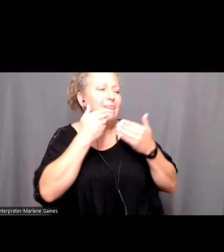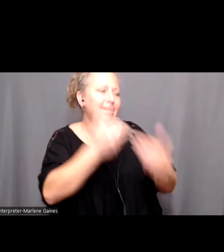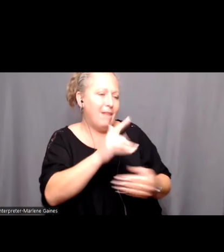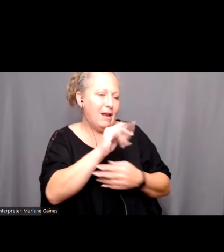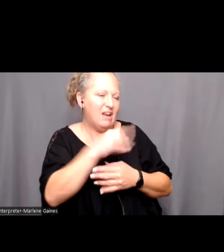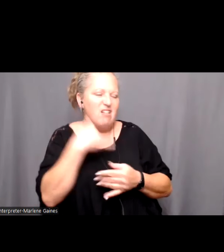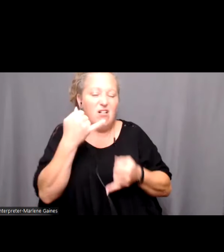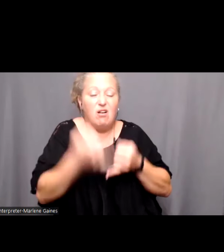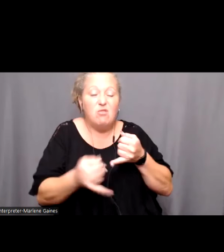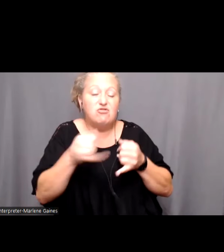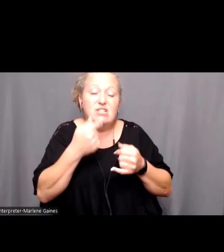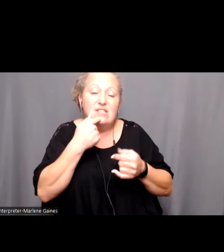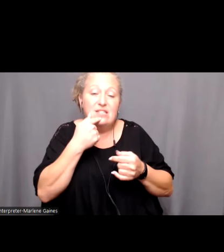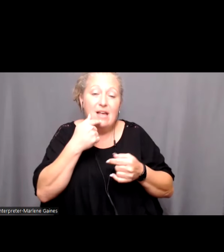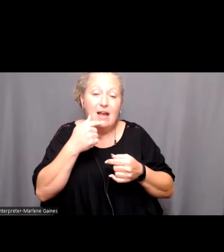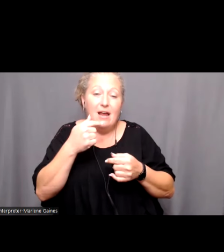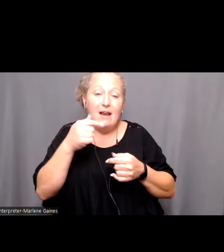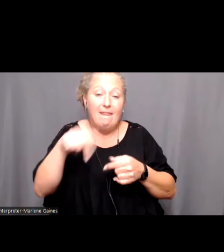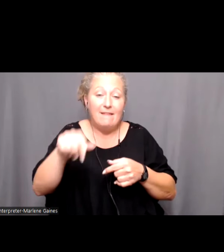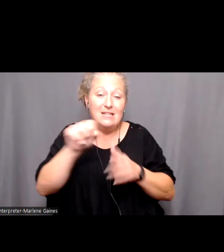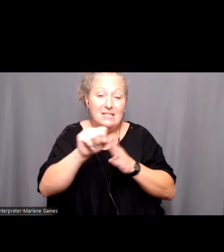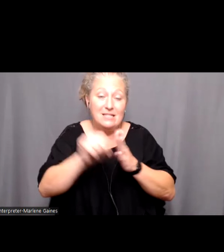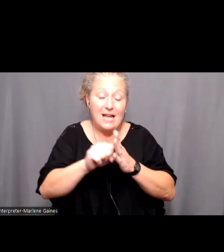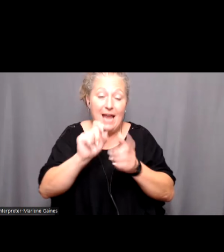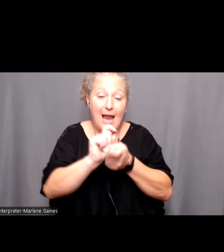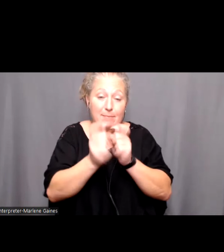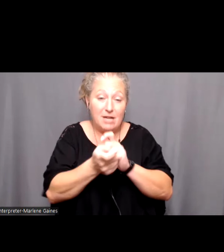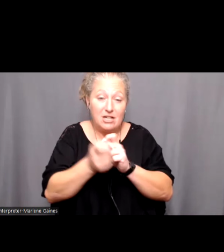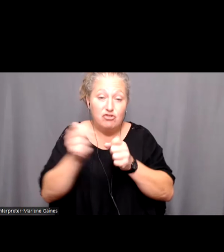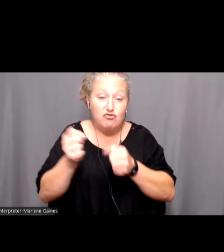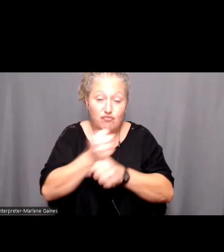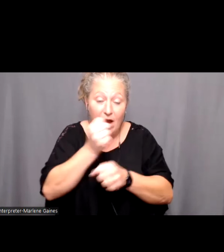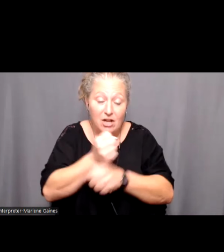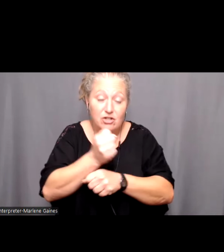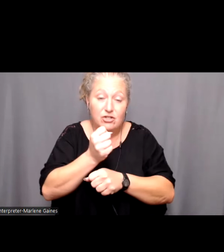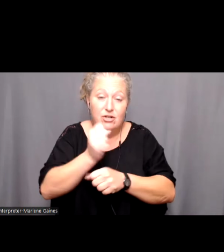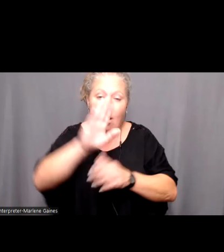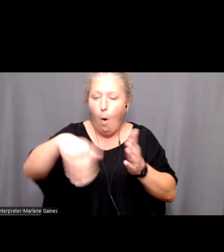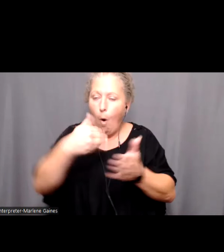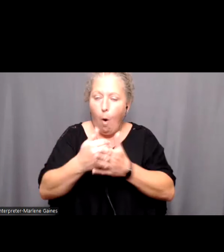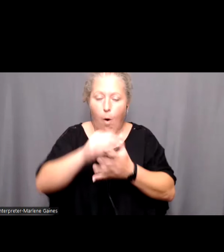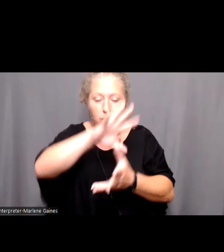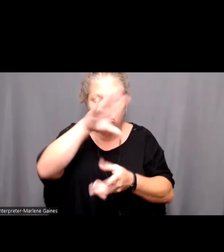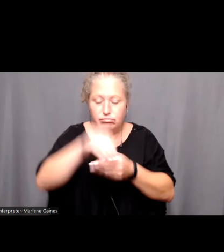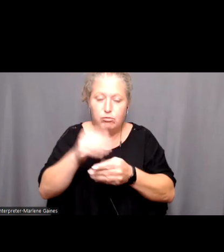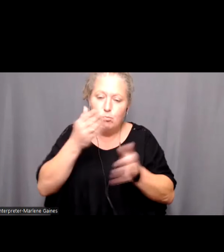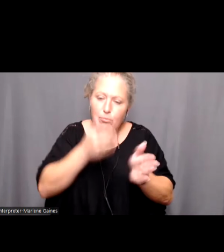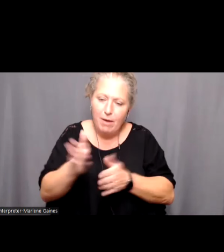And I will conclude with saying the State's adaptation strategy is taking in all of government, all of the above approach to prepare the State for climate change,